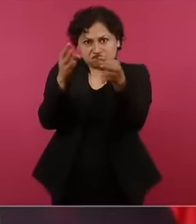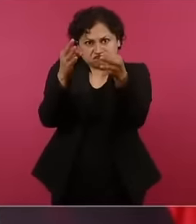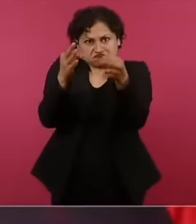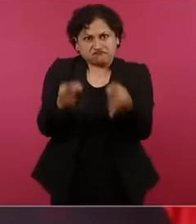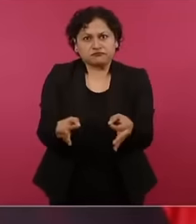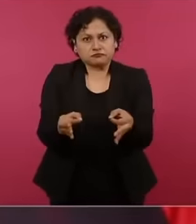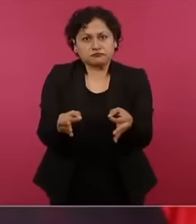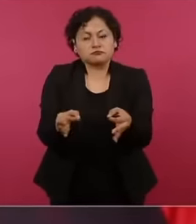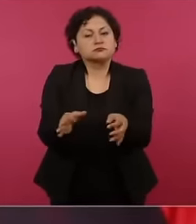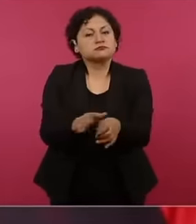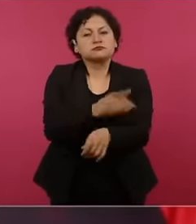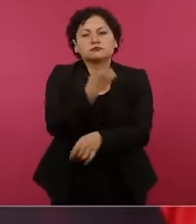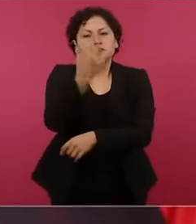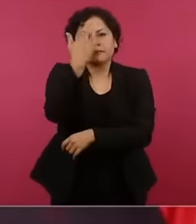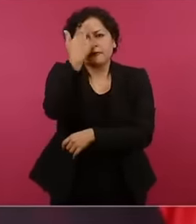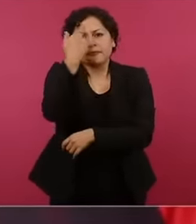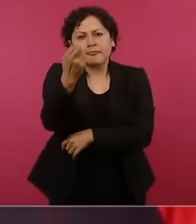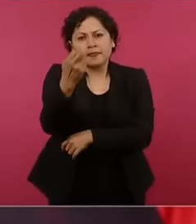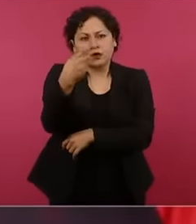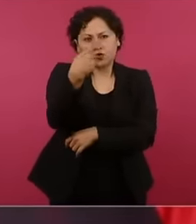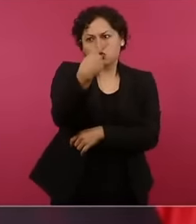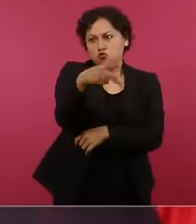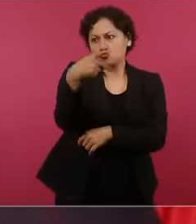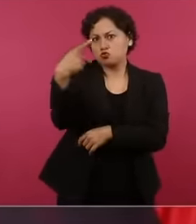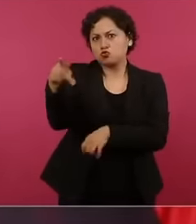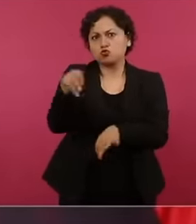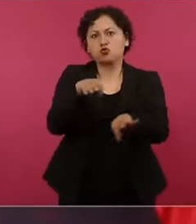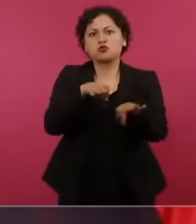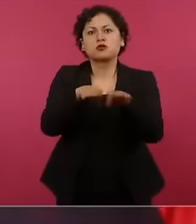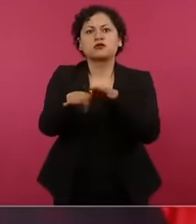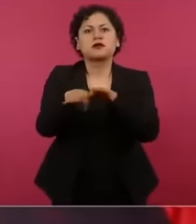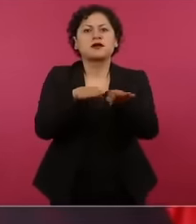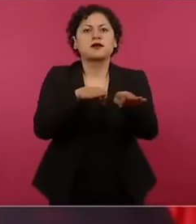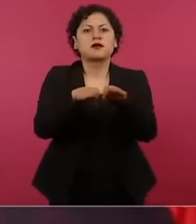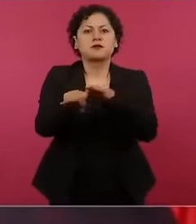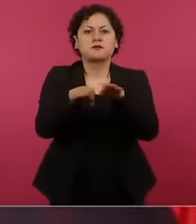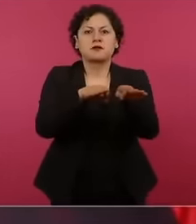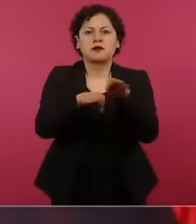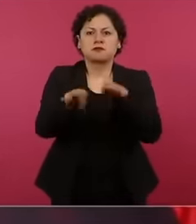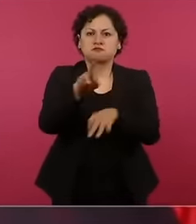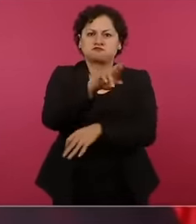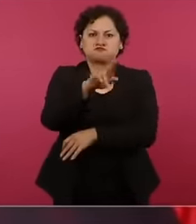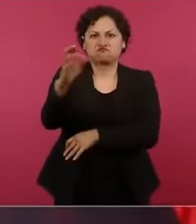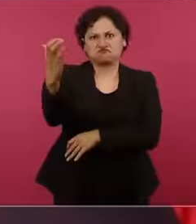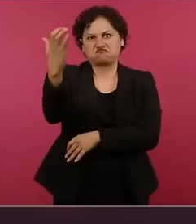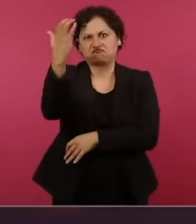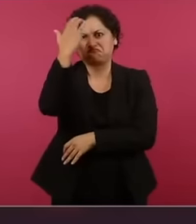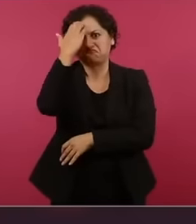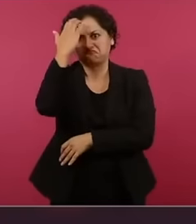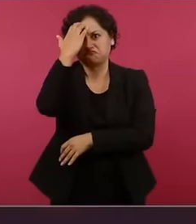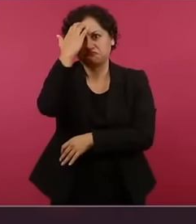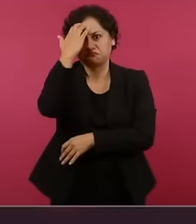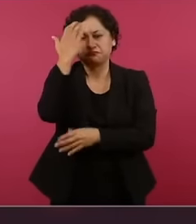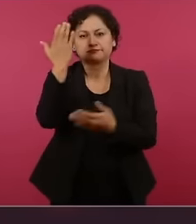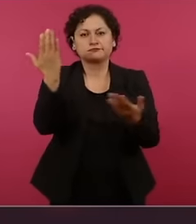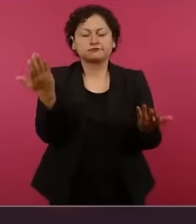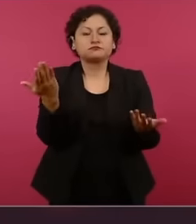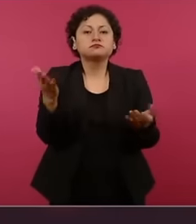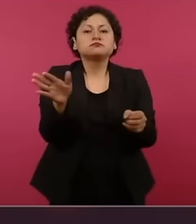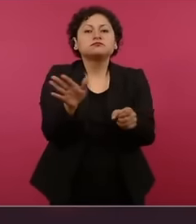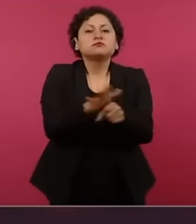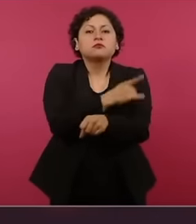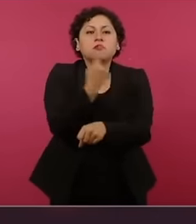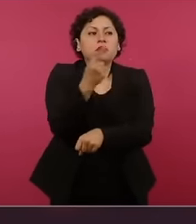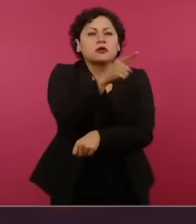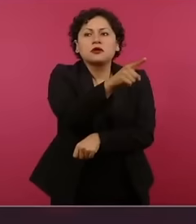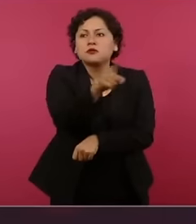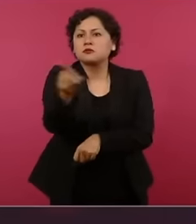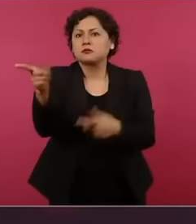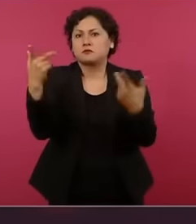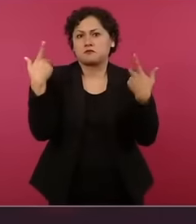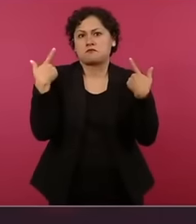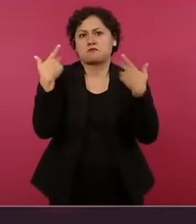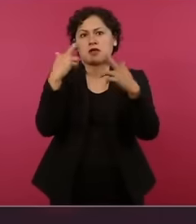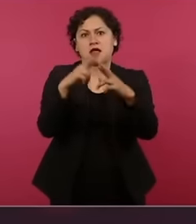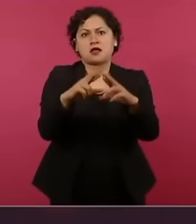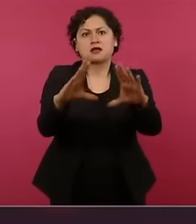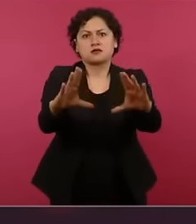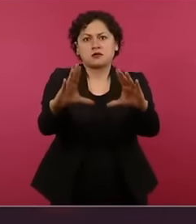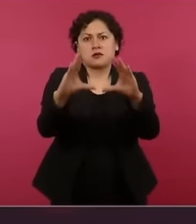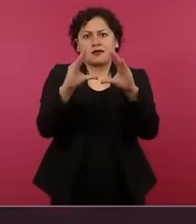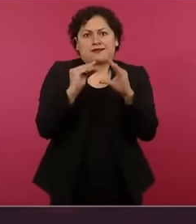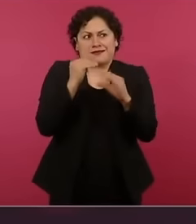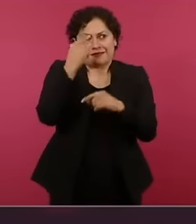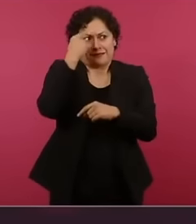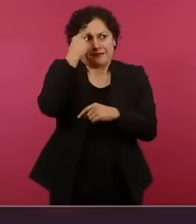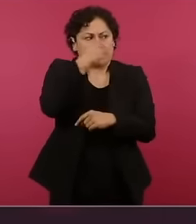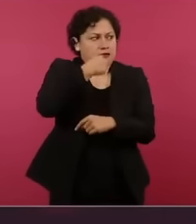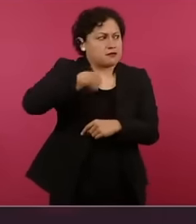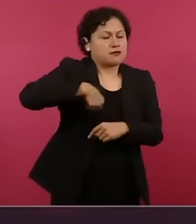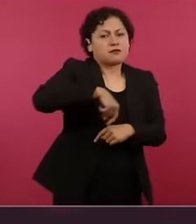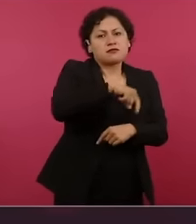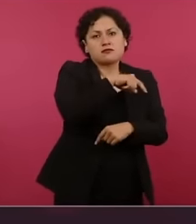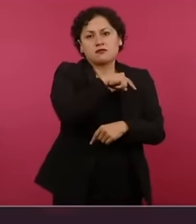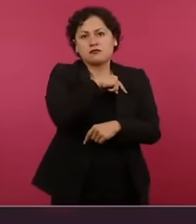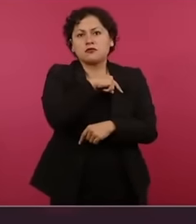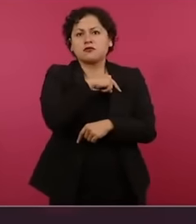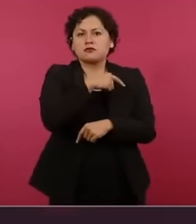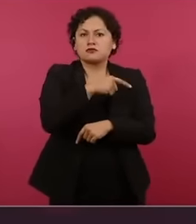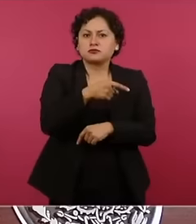responsibility and selflessness, those who teach us to write, read and count from an early age